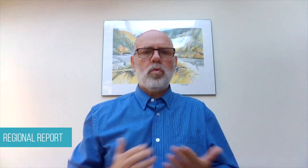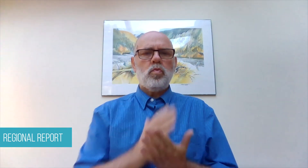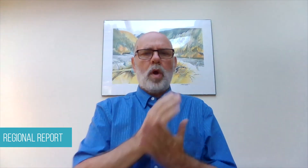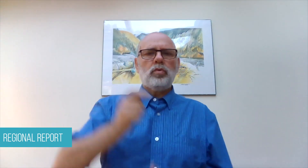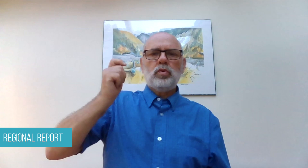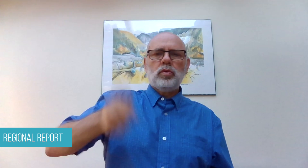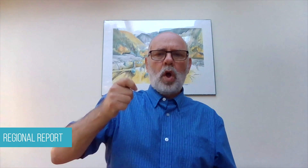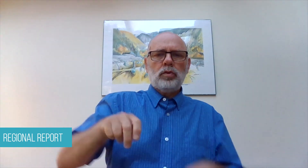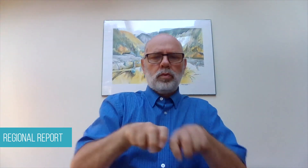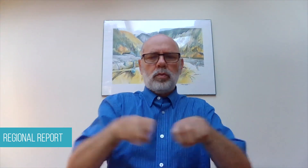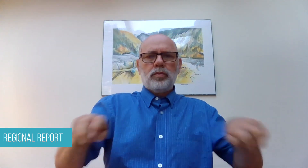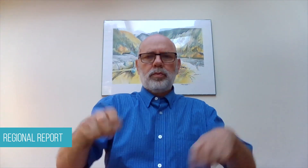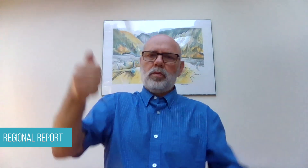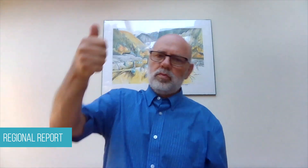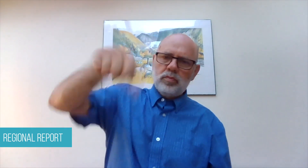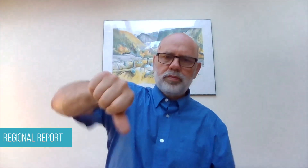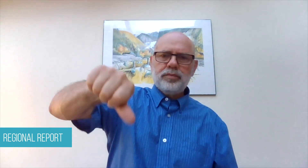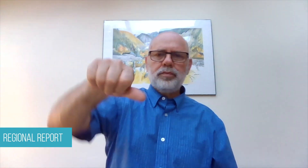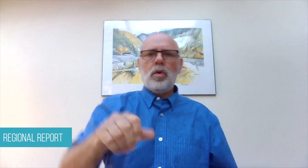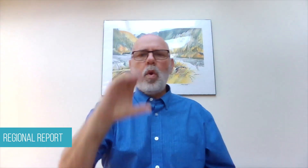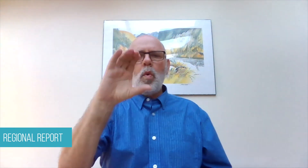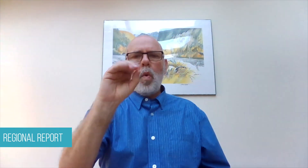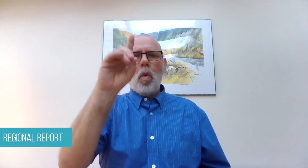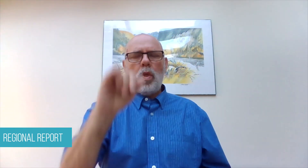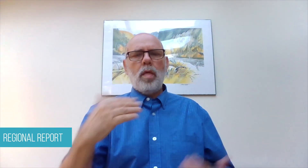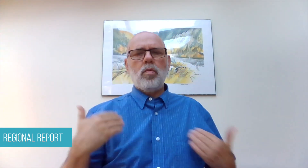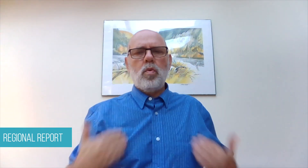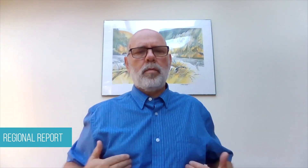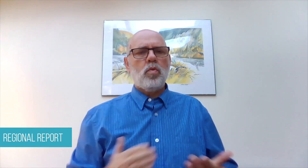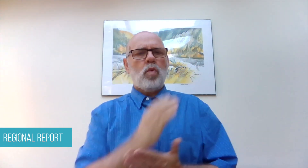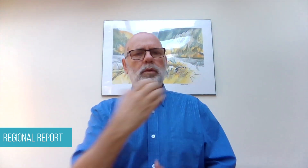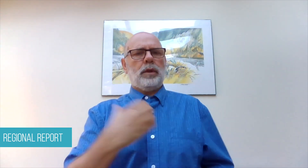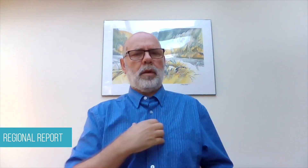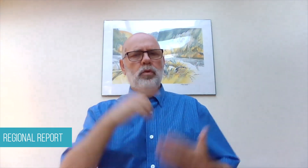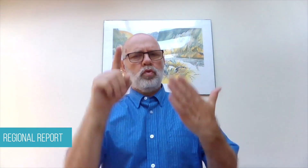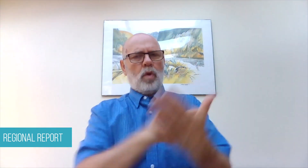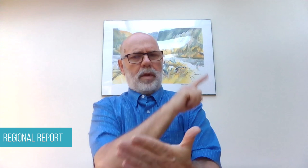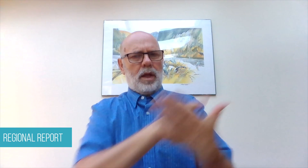their claim of discrimination. Cody’s family and